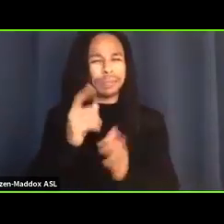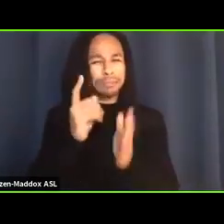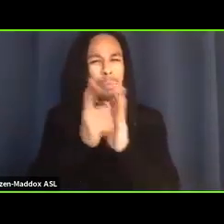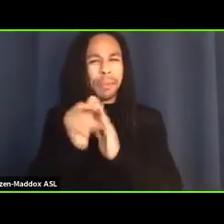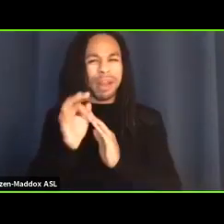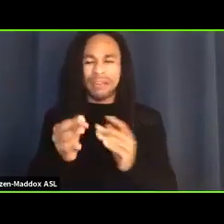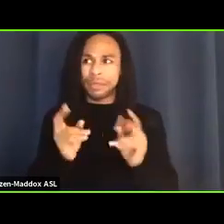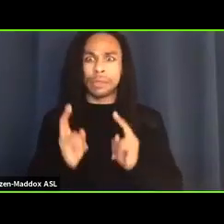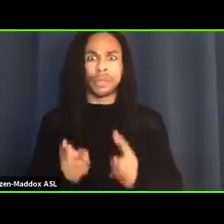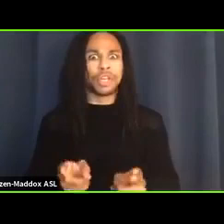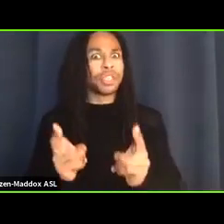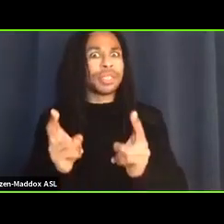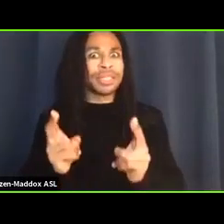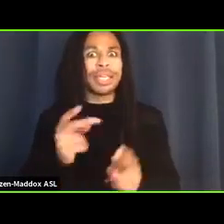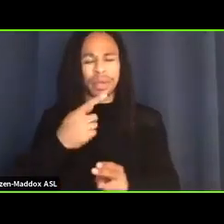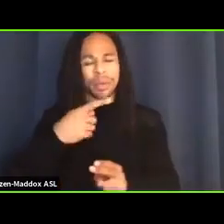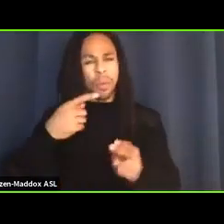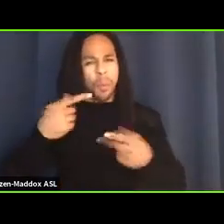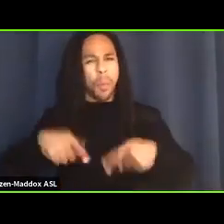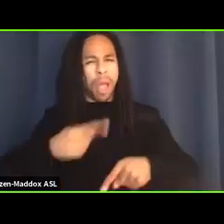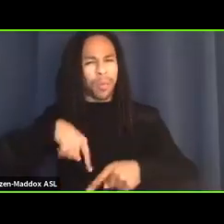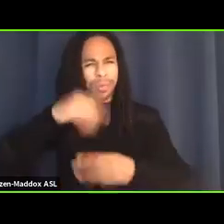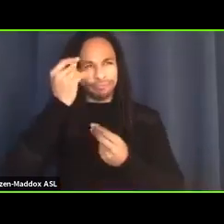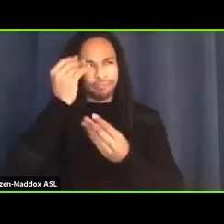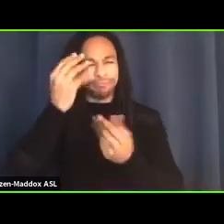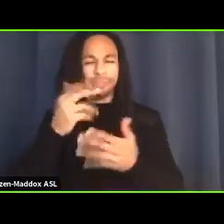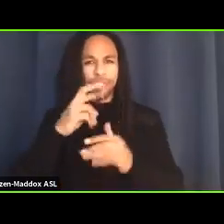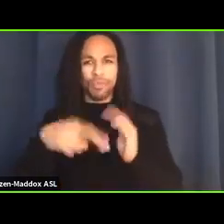join us today on the conversation on arts education.